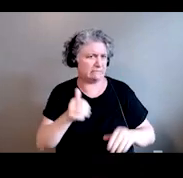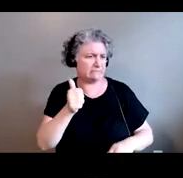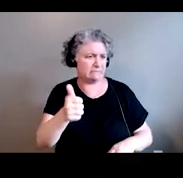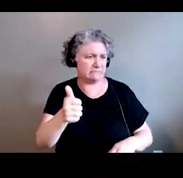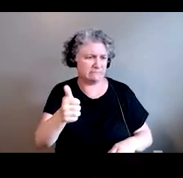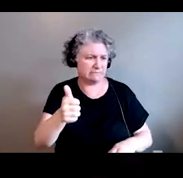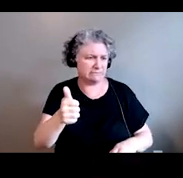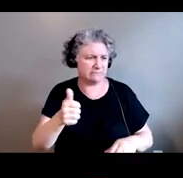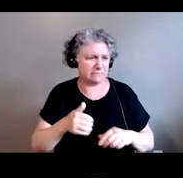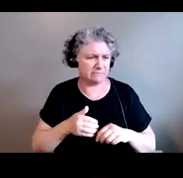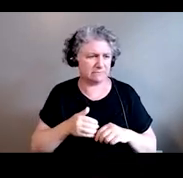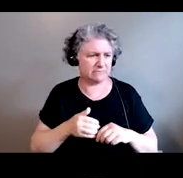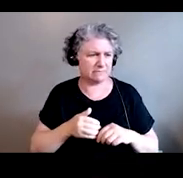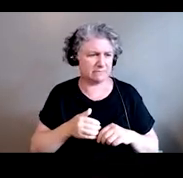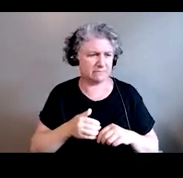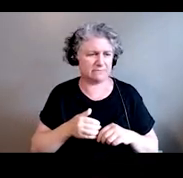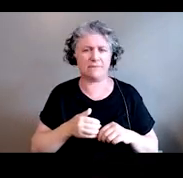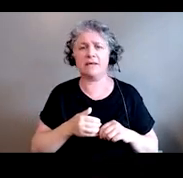to that getting Yeah, even more positive.